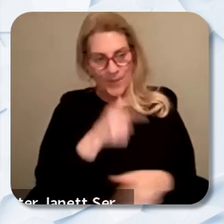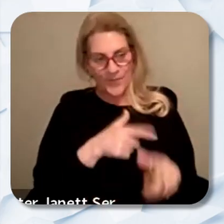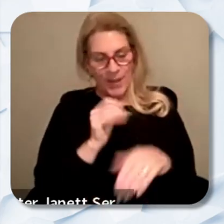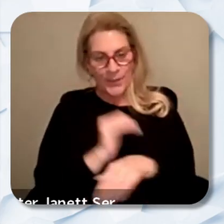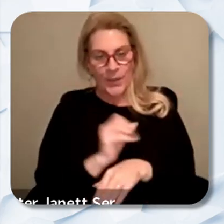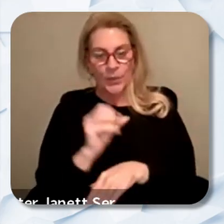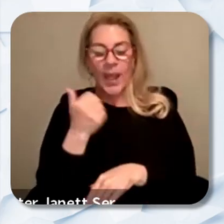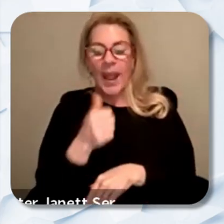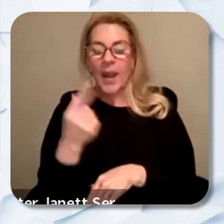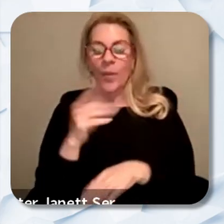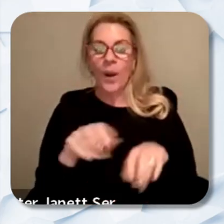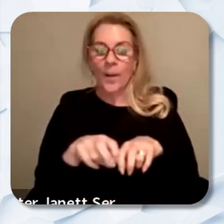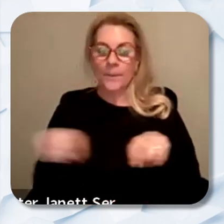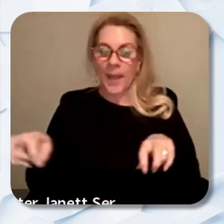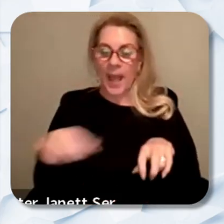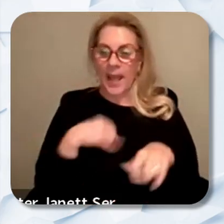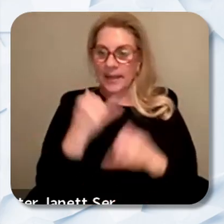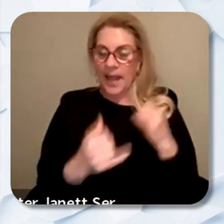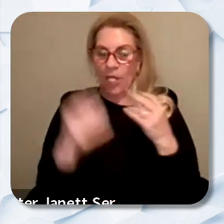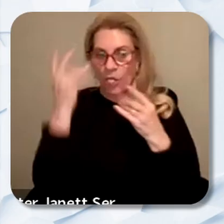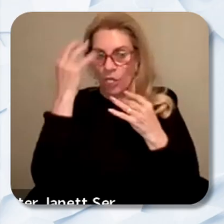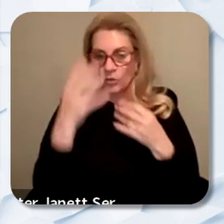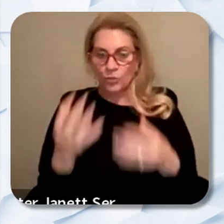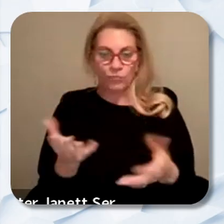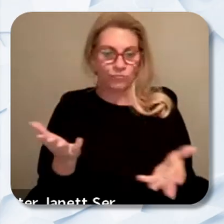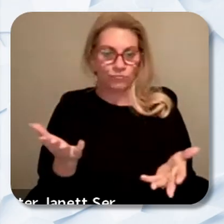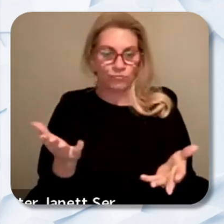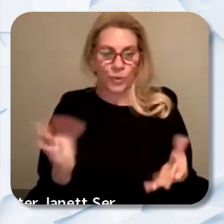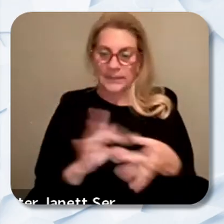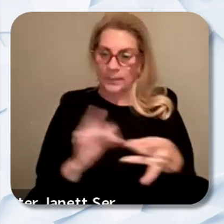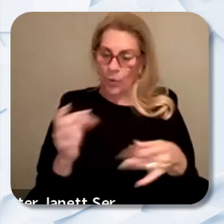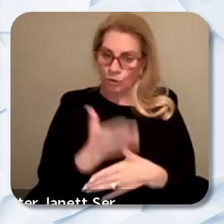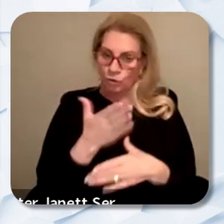if anybody on the panel has any last thoughts or statements that they want to share with the larger